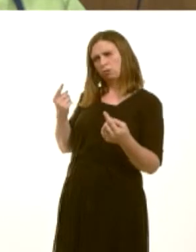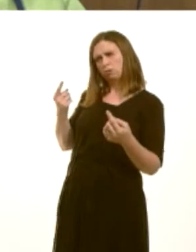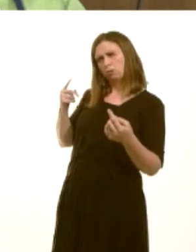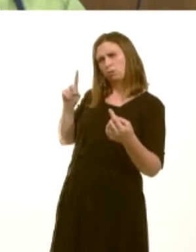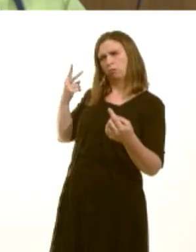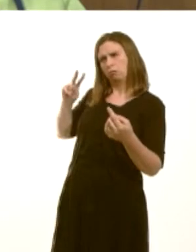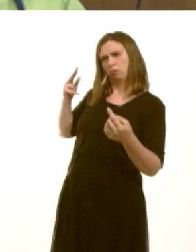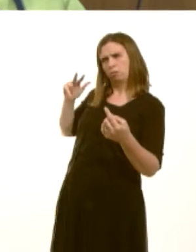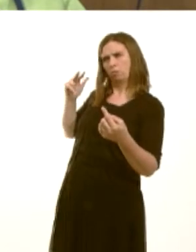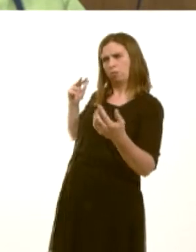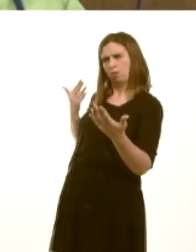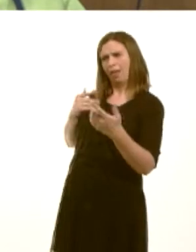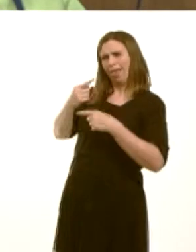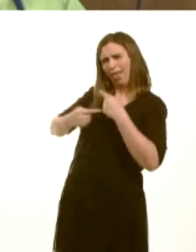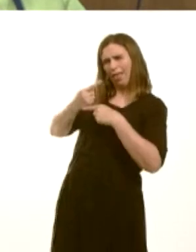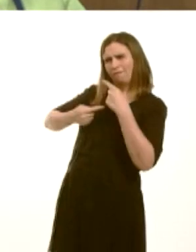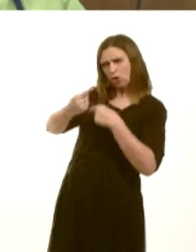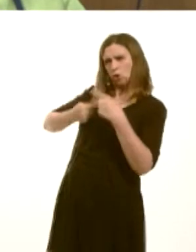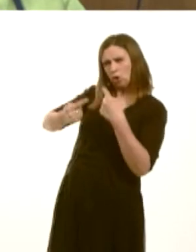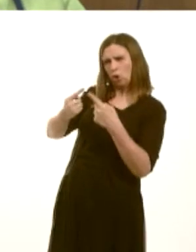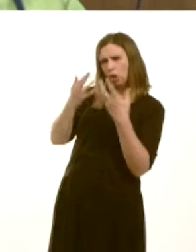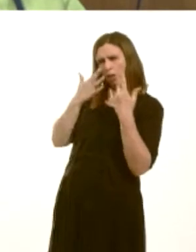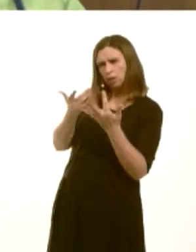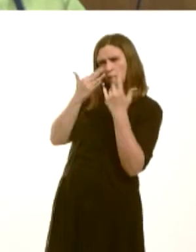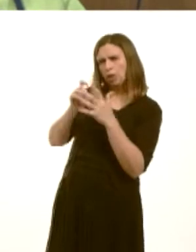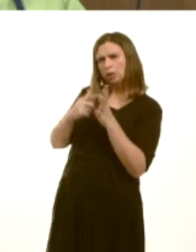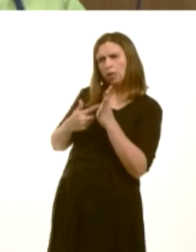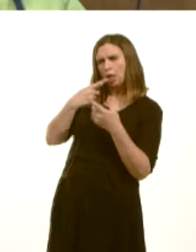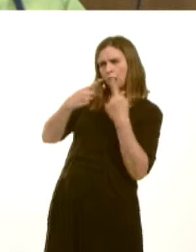the annual monitoring of data conducted by our own Department for Education and Skills.